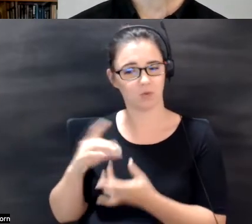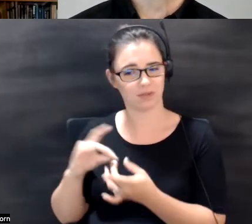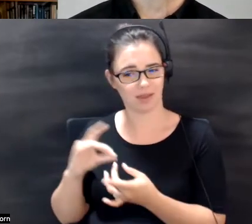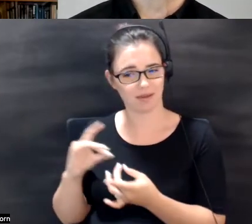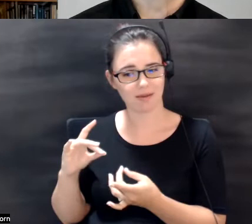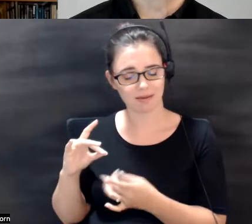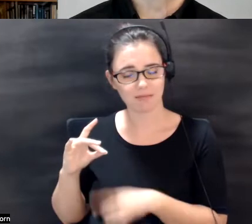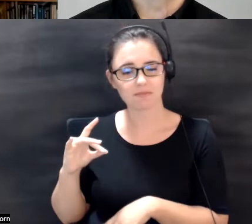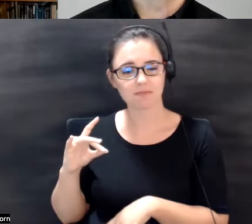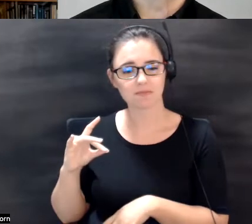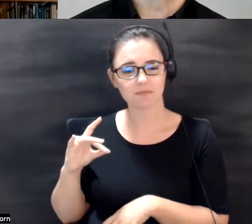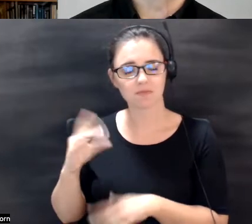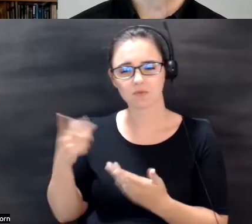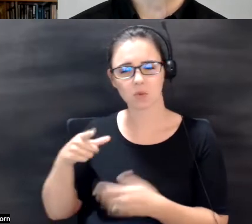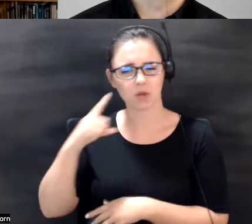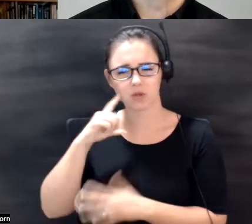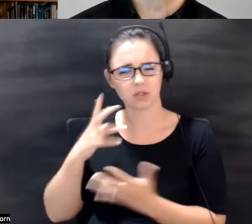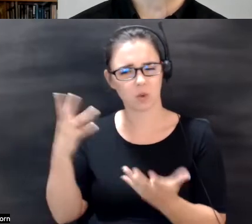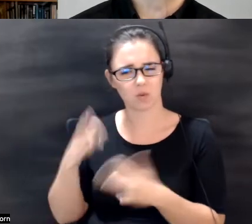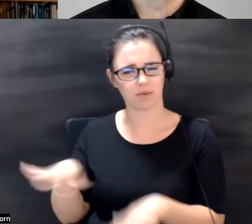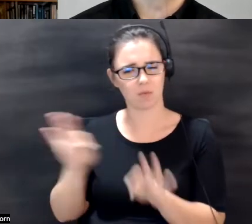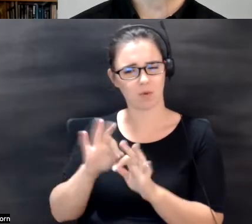what you think was so important about writing a teenage mom story